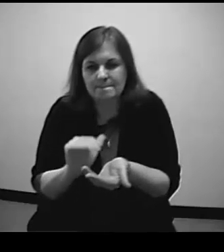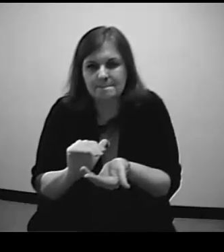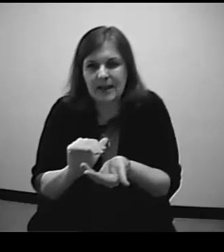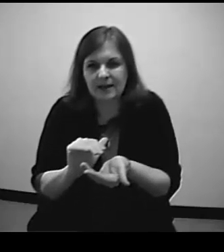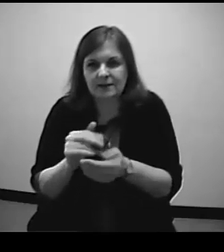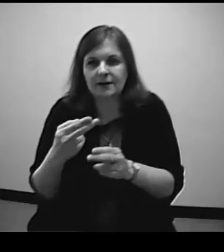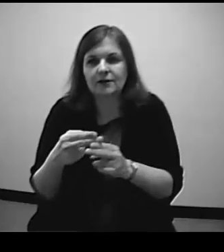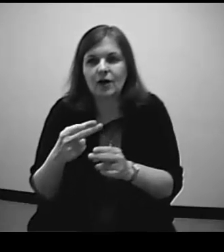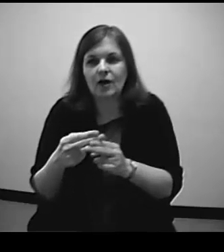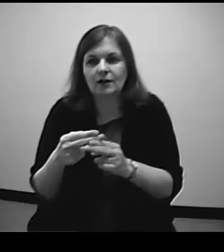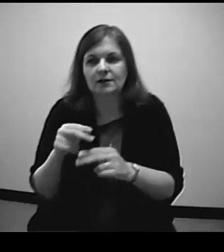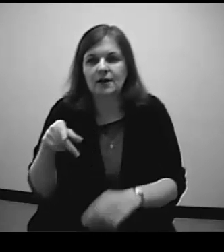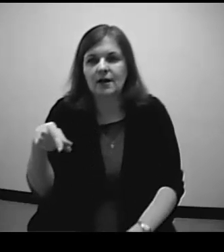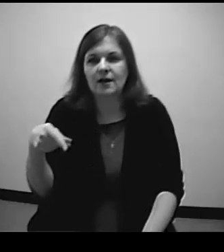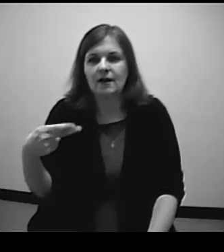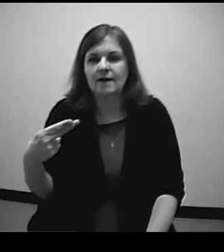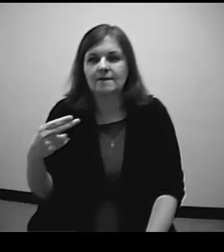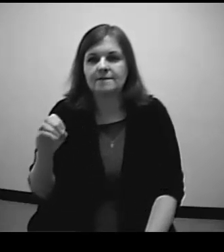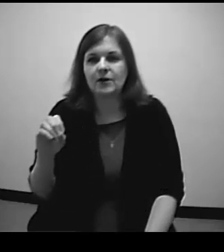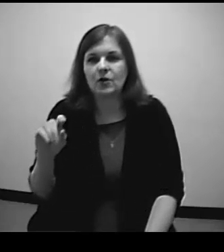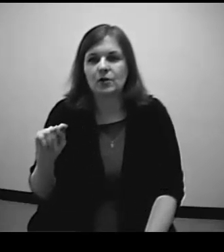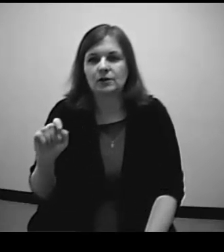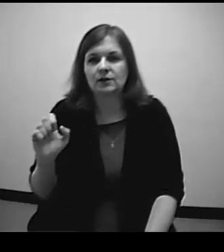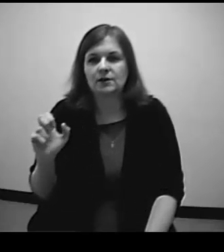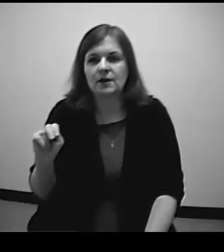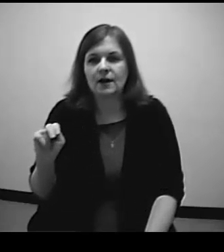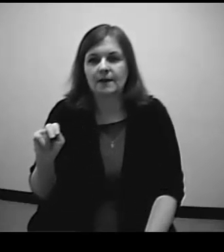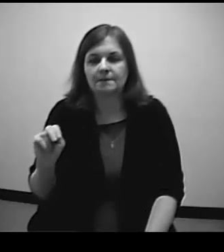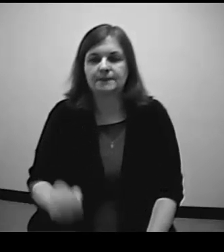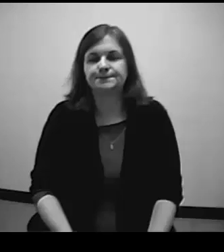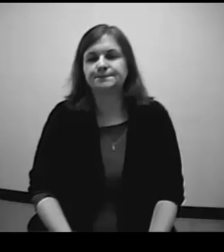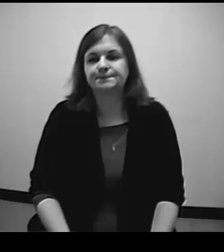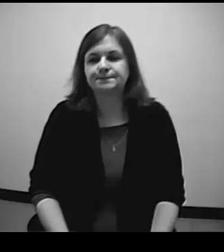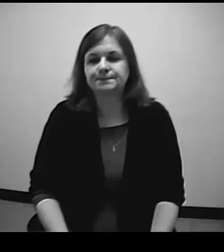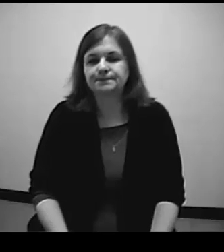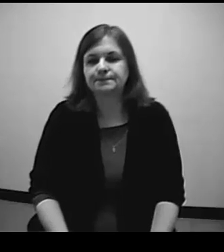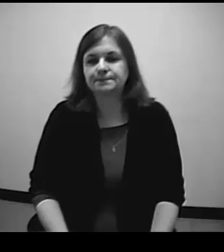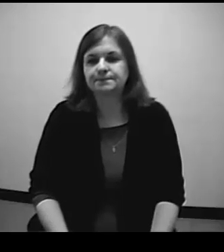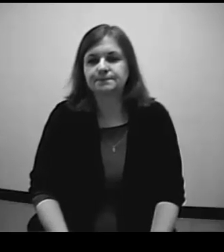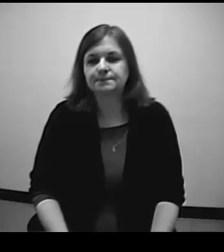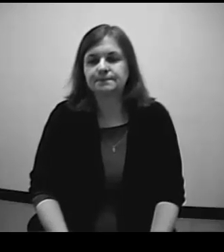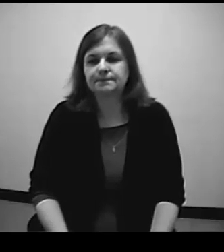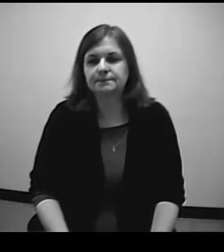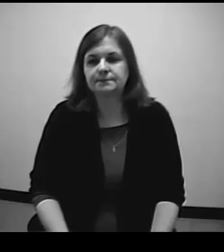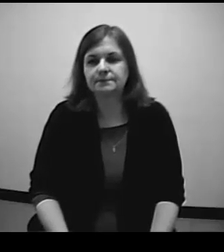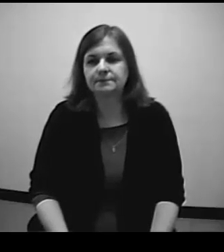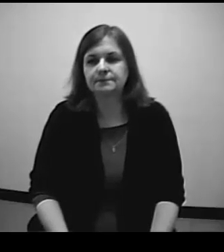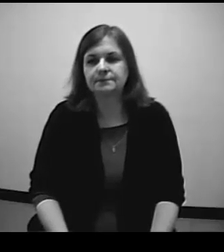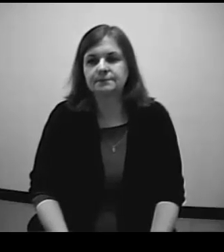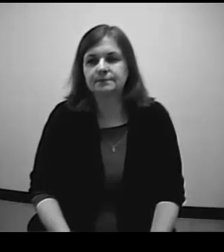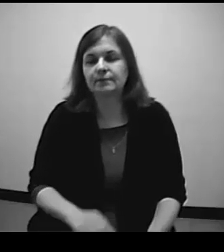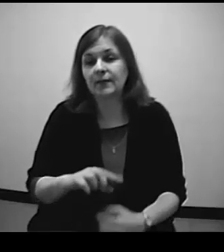these packets are known as photons